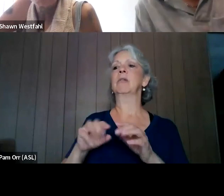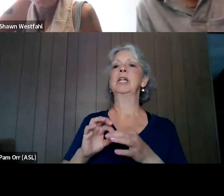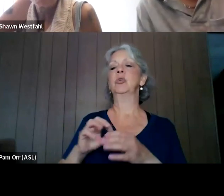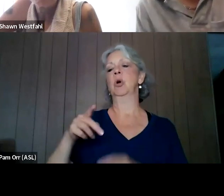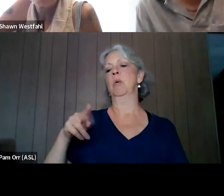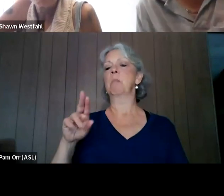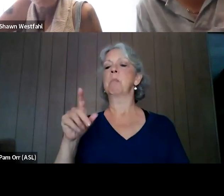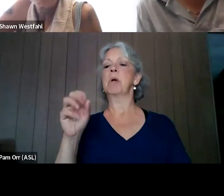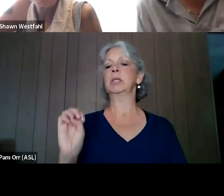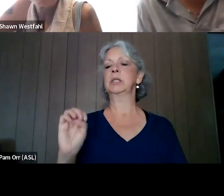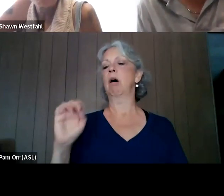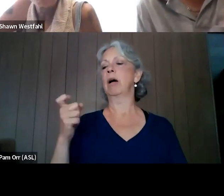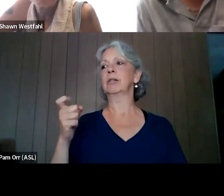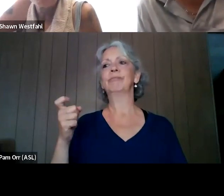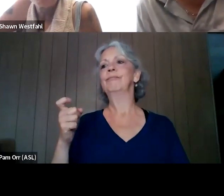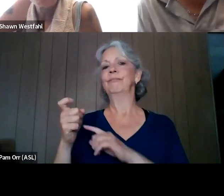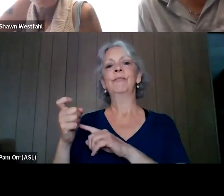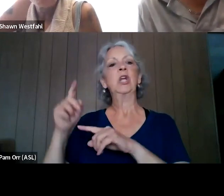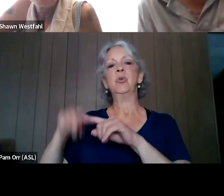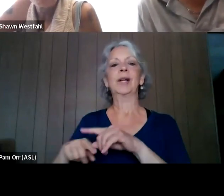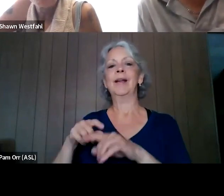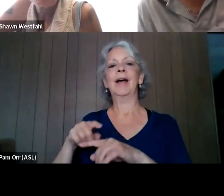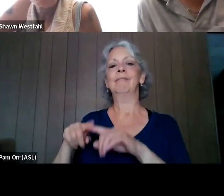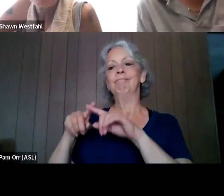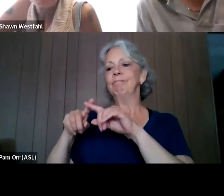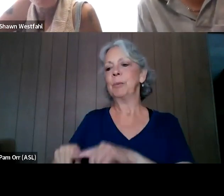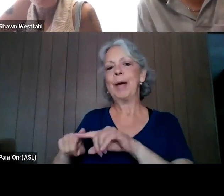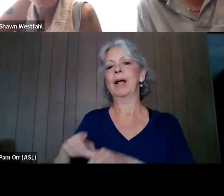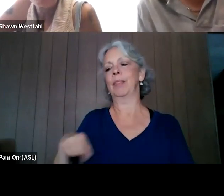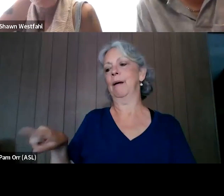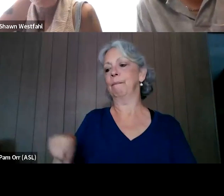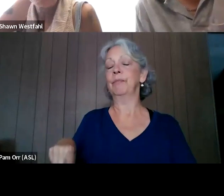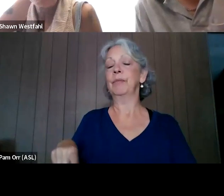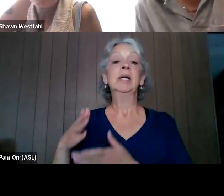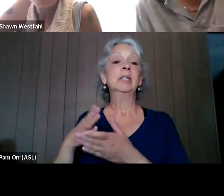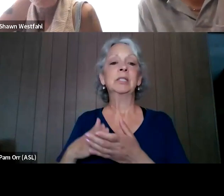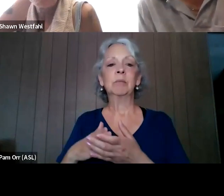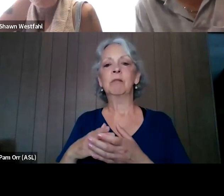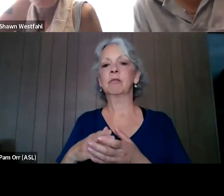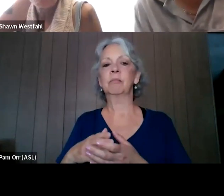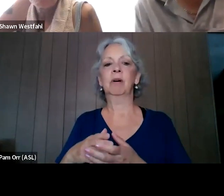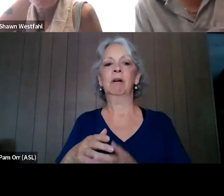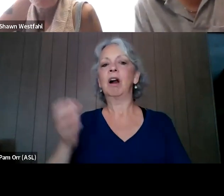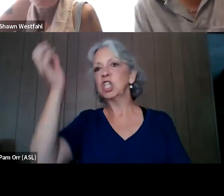you can't rely on them, period. Some of them are junk when you take them out of the box,